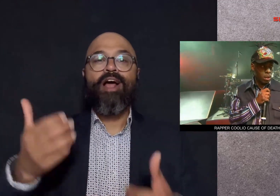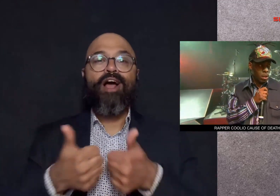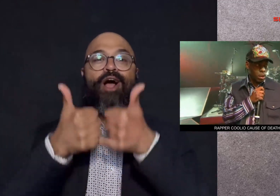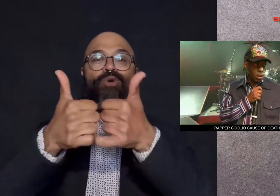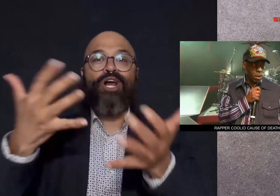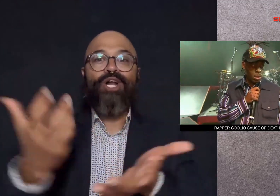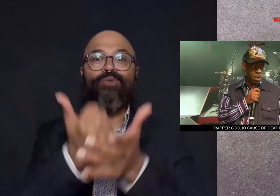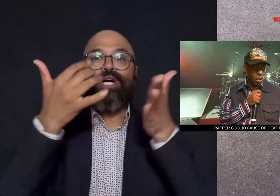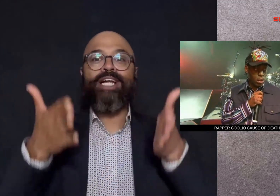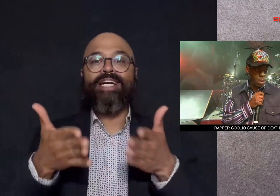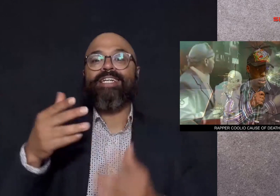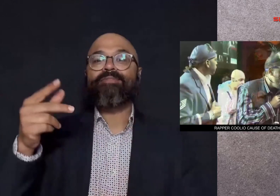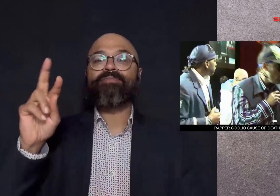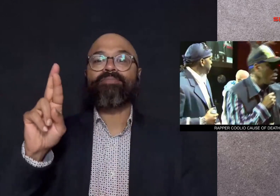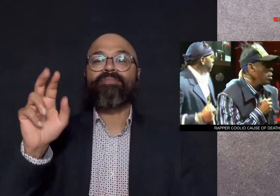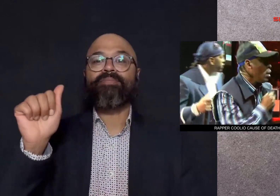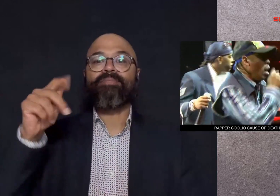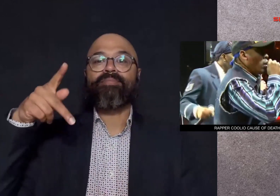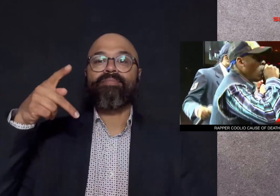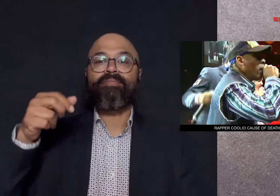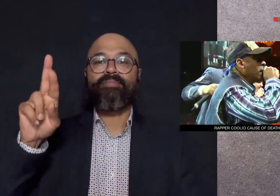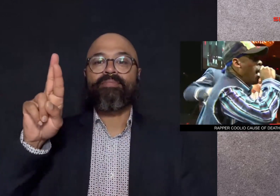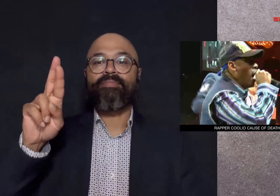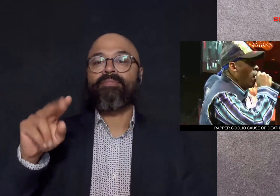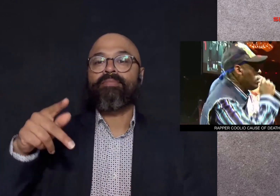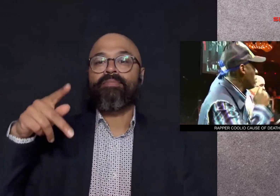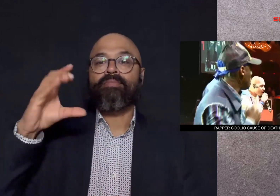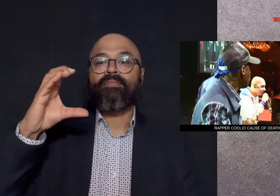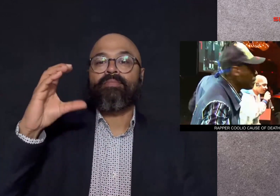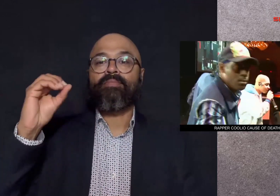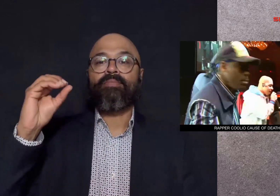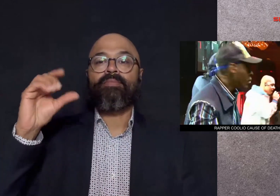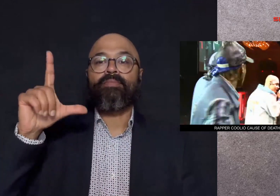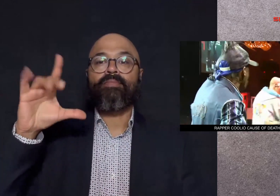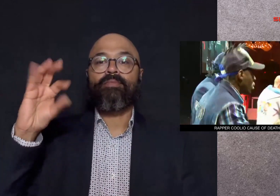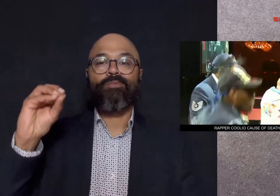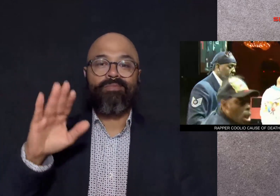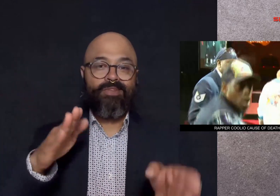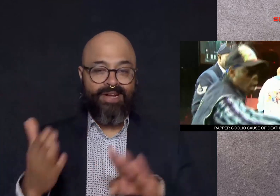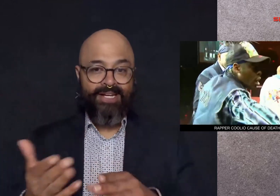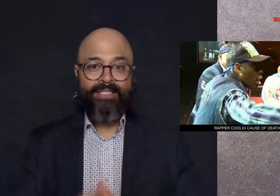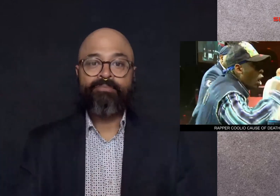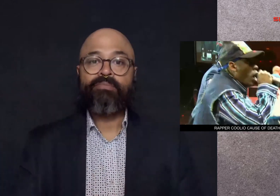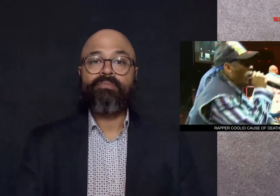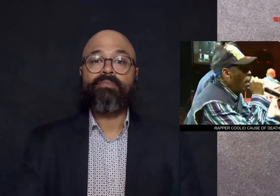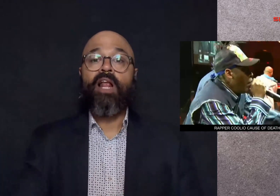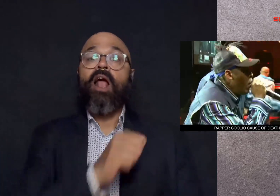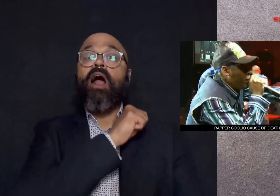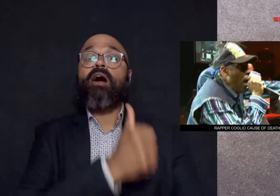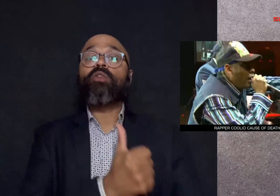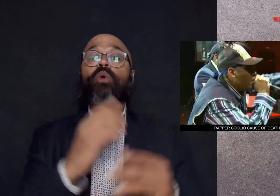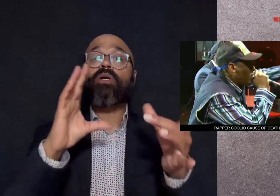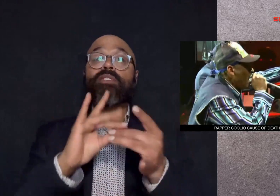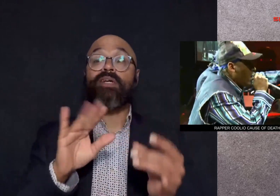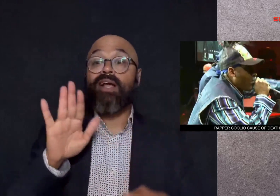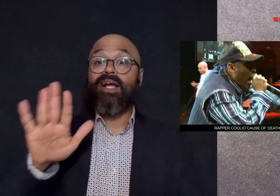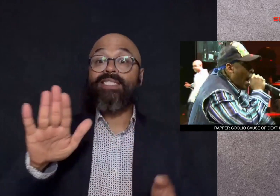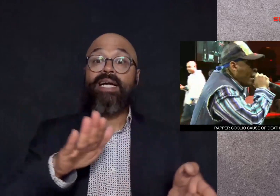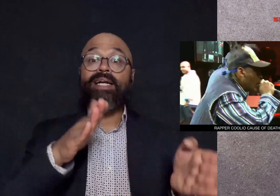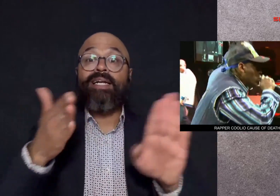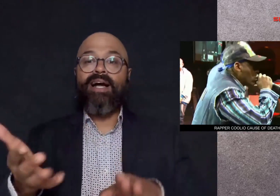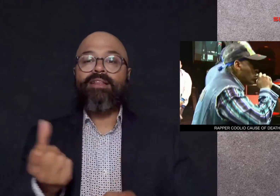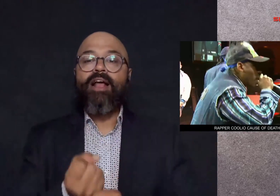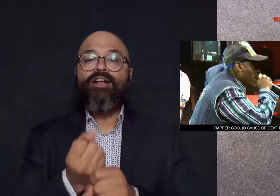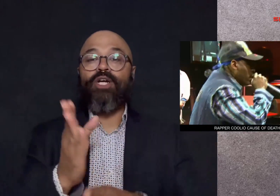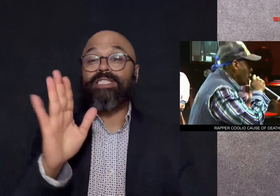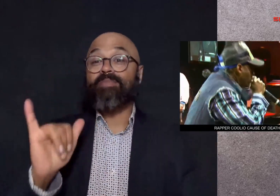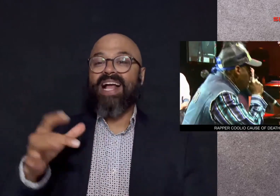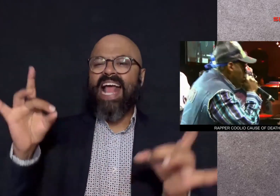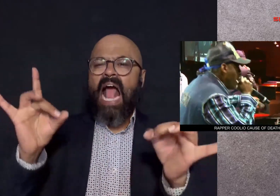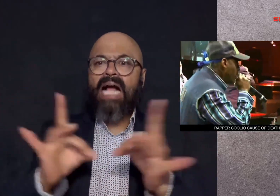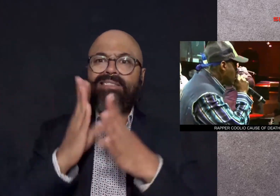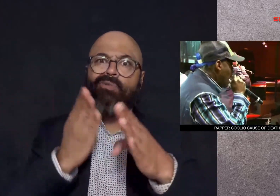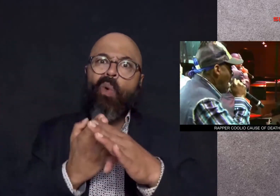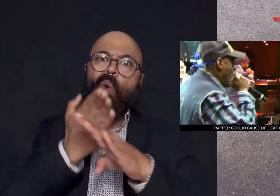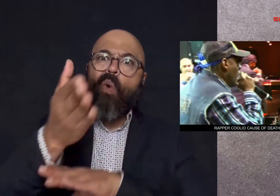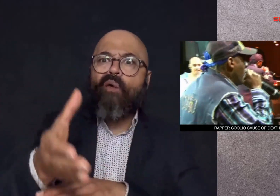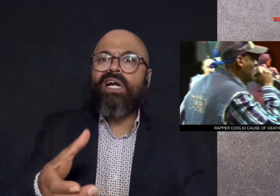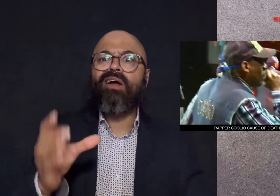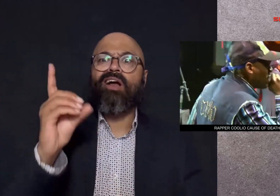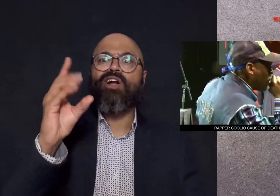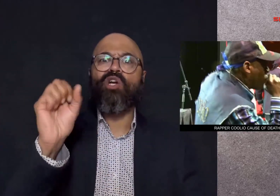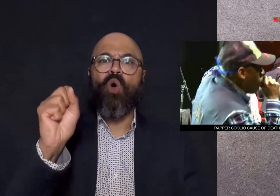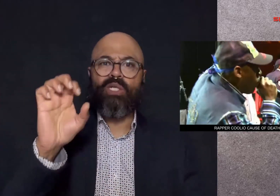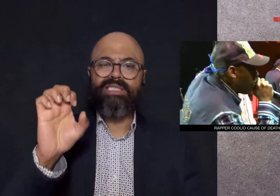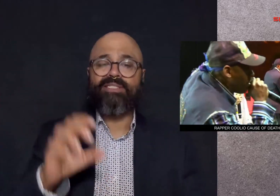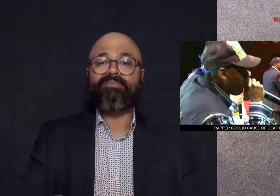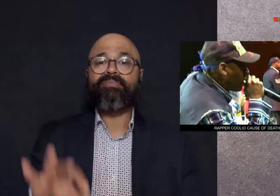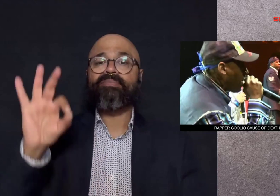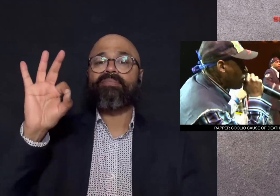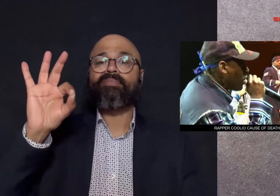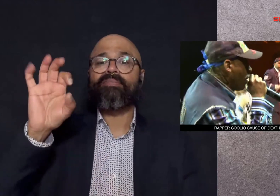rapper Coolio died authority say his death was caused by an accidental overdose on fentanyl